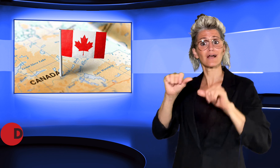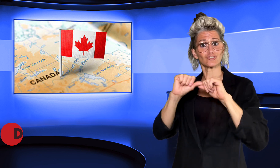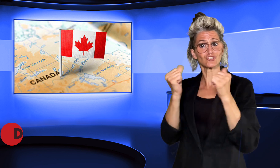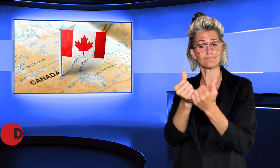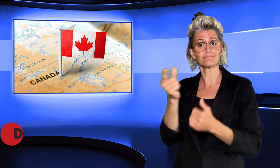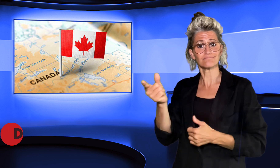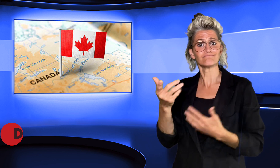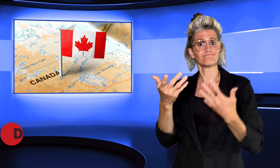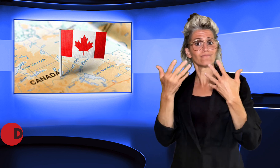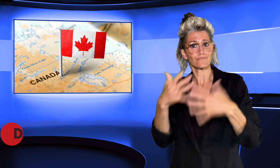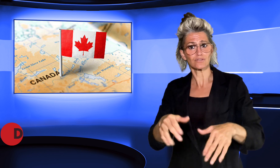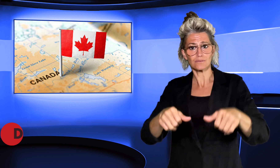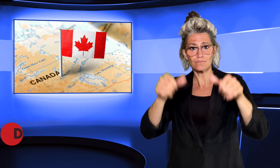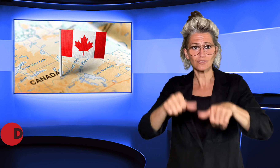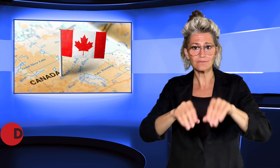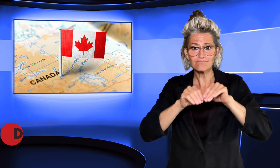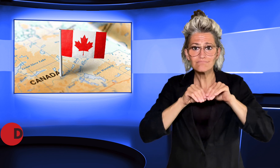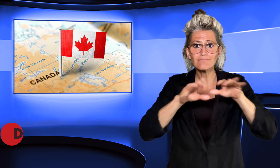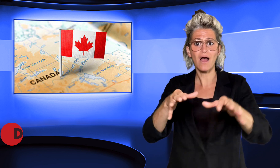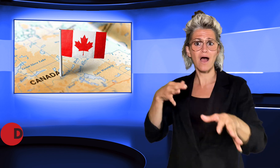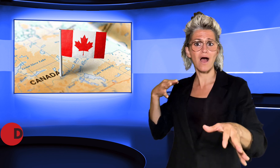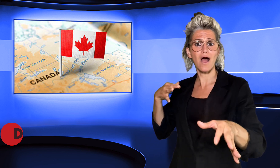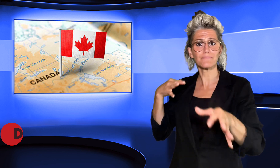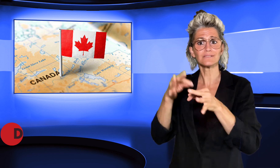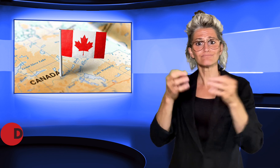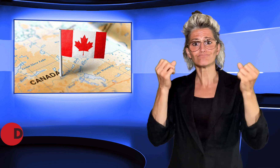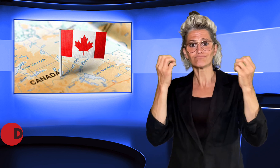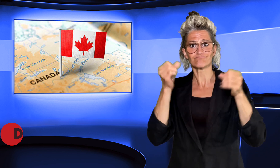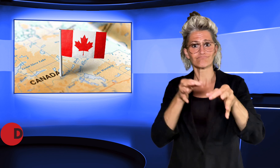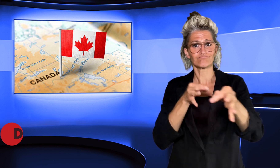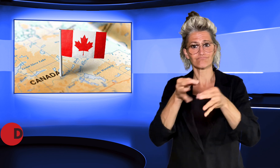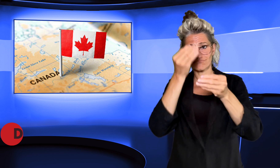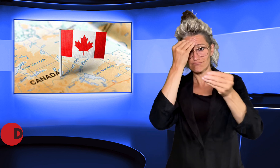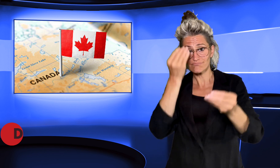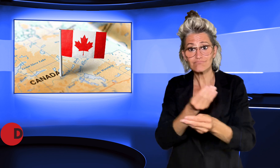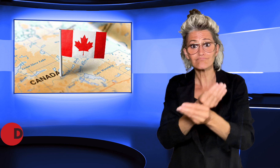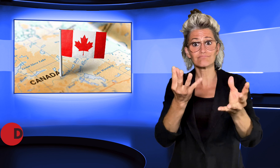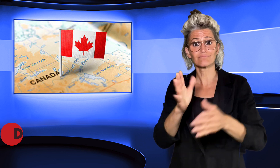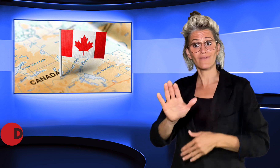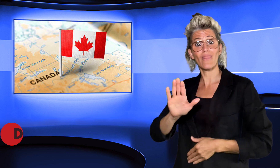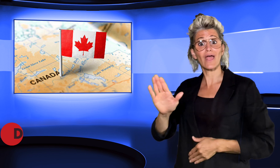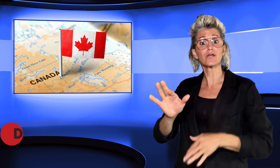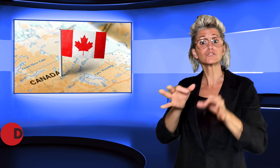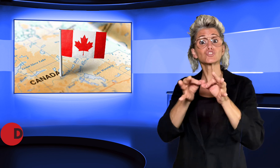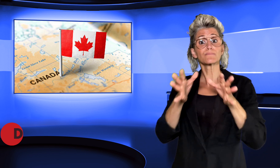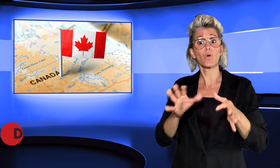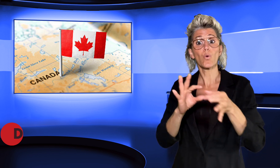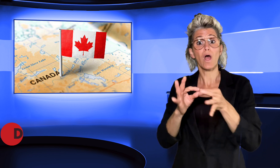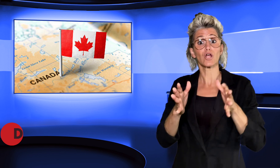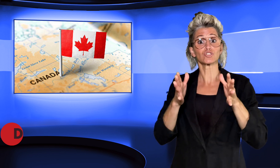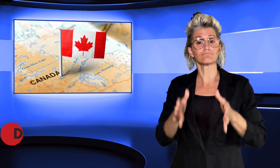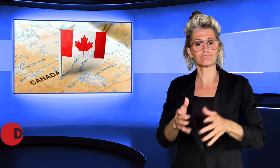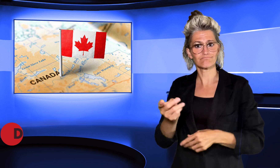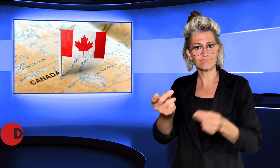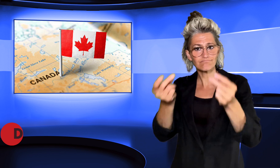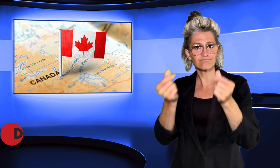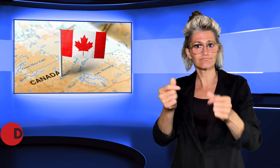regarding the sudden resignation of their interpreter coordinator.